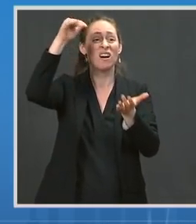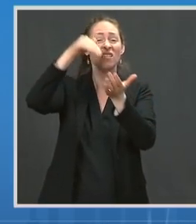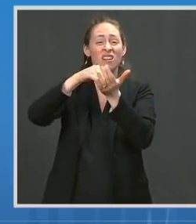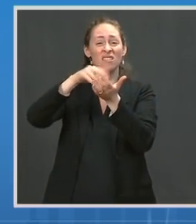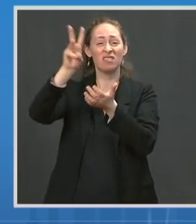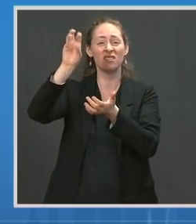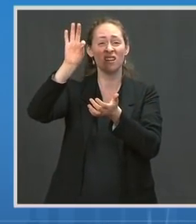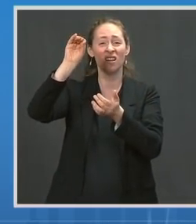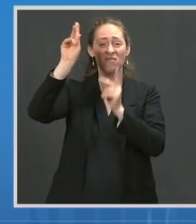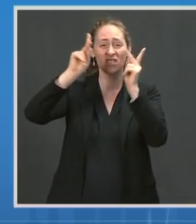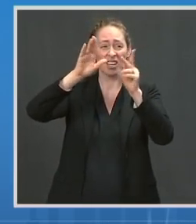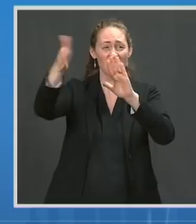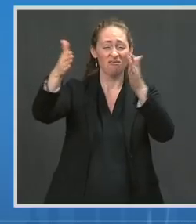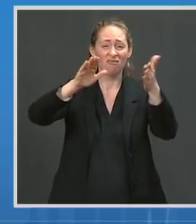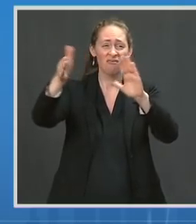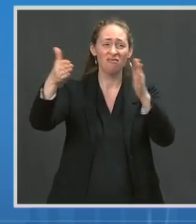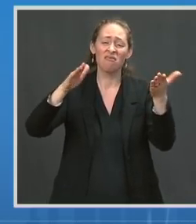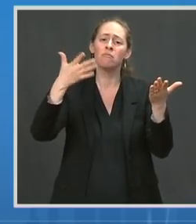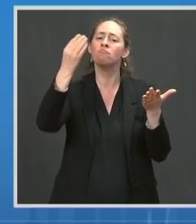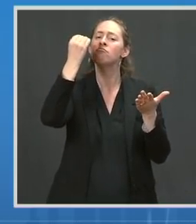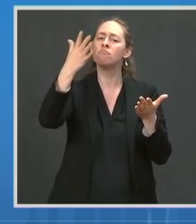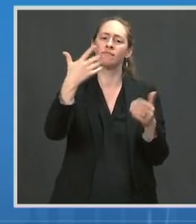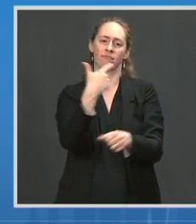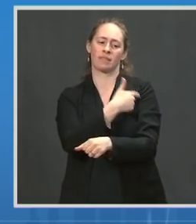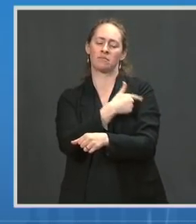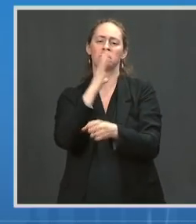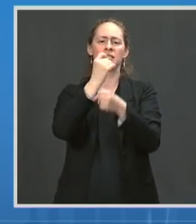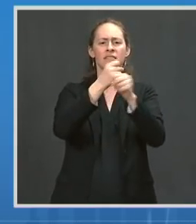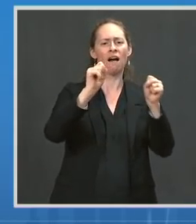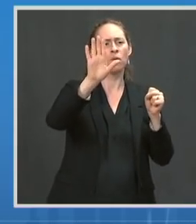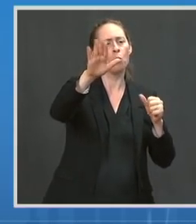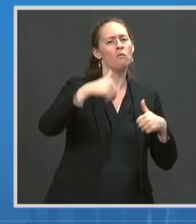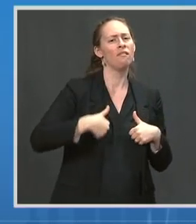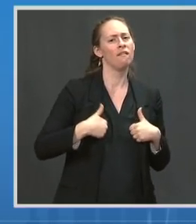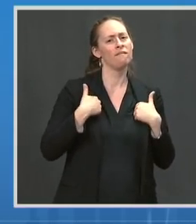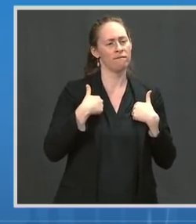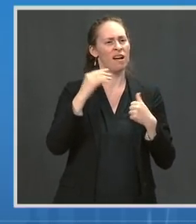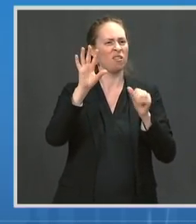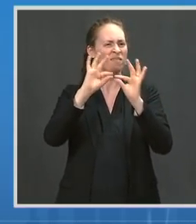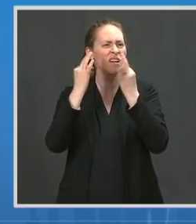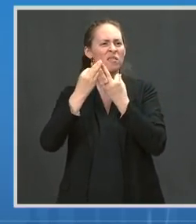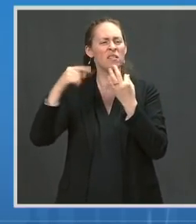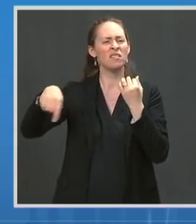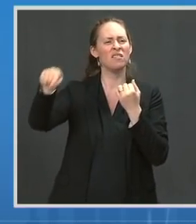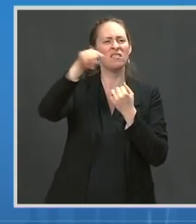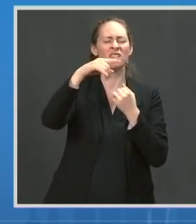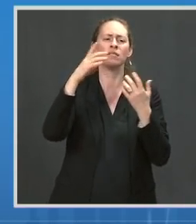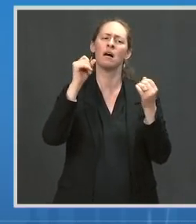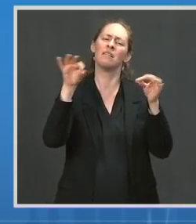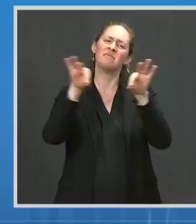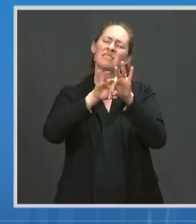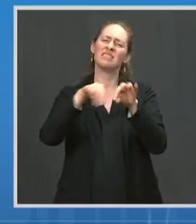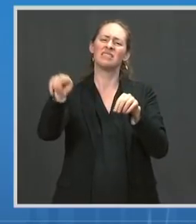125 million Americans have gone and gotten vaccinated, and the results, as we can see, are quite incredible.